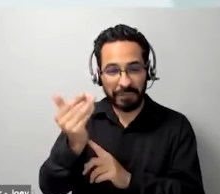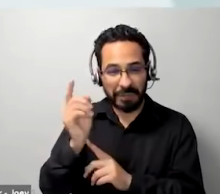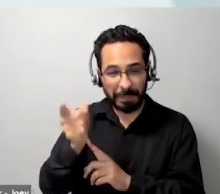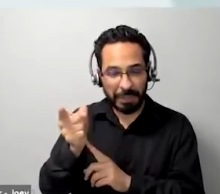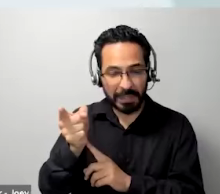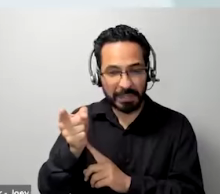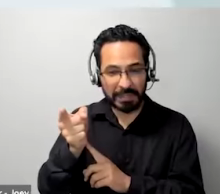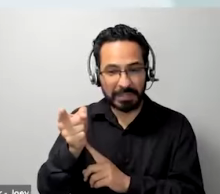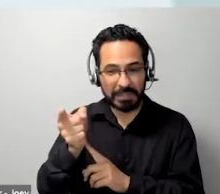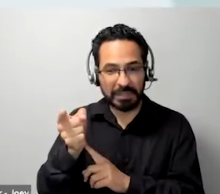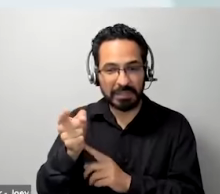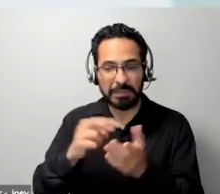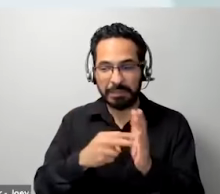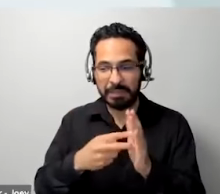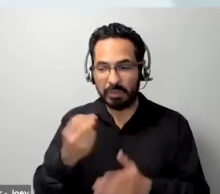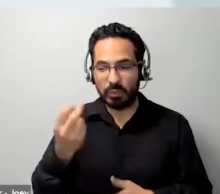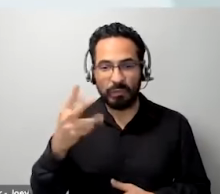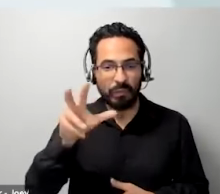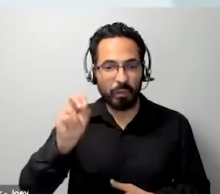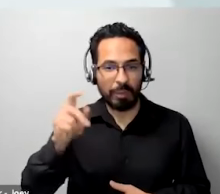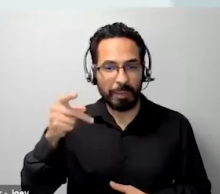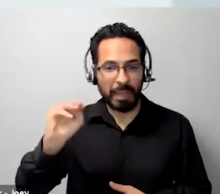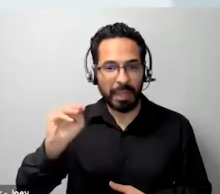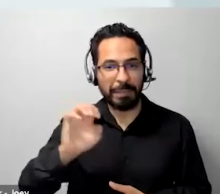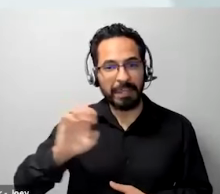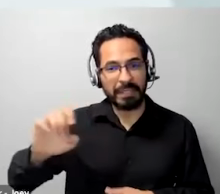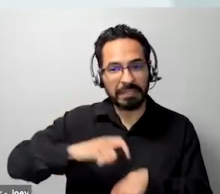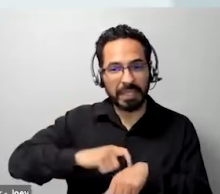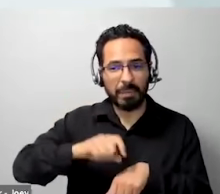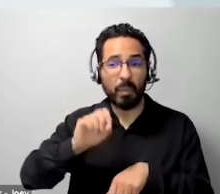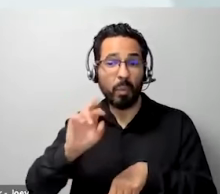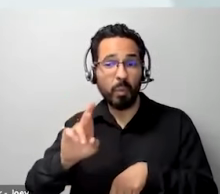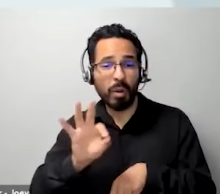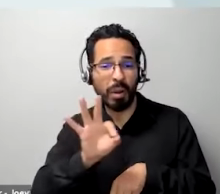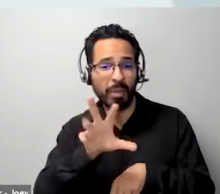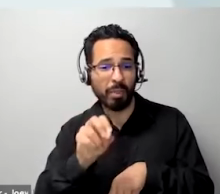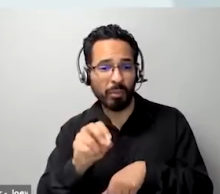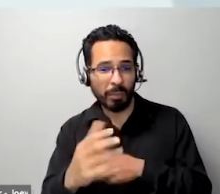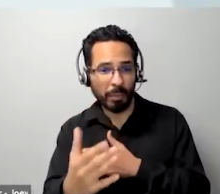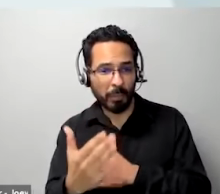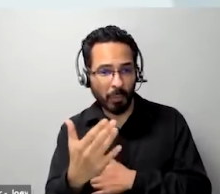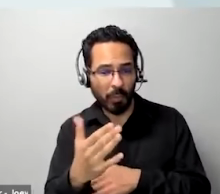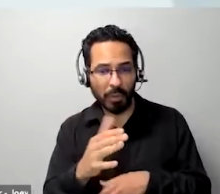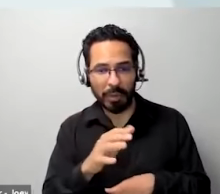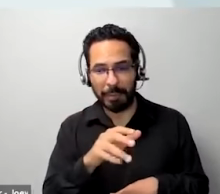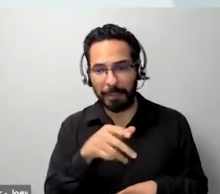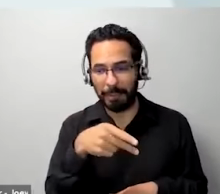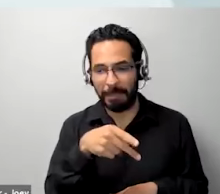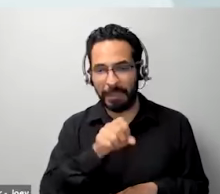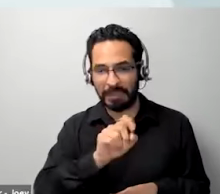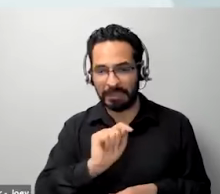which would be 12:30 PM Eastern or 9:30 AM Pacific. And this session is going there,